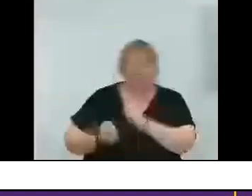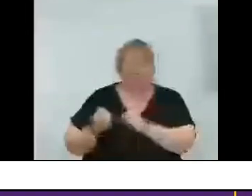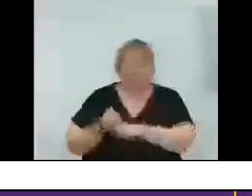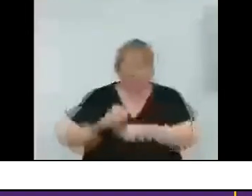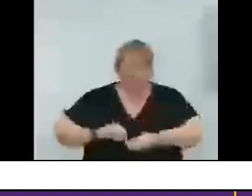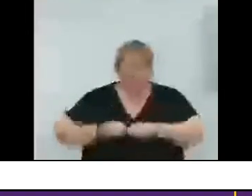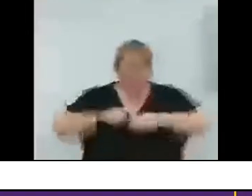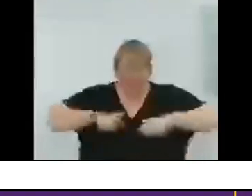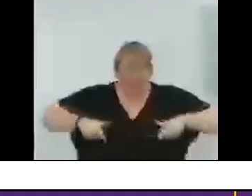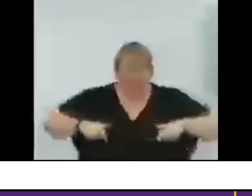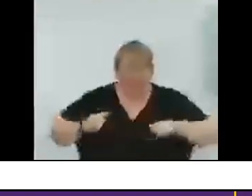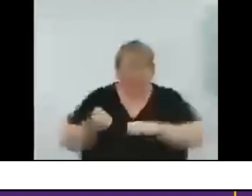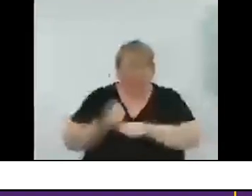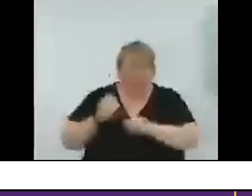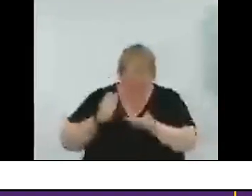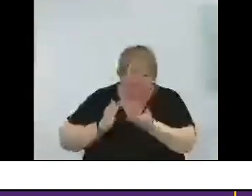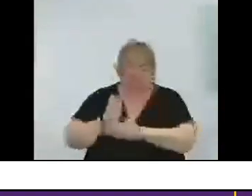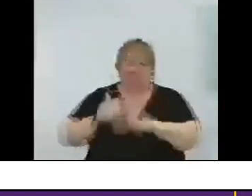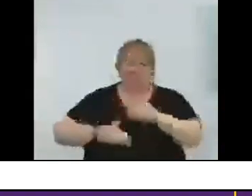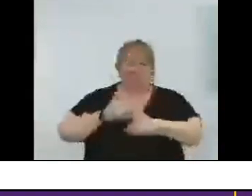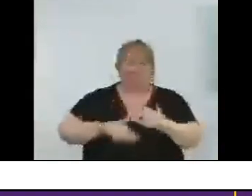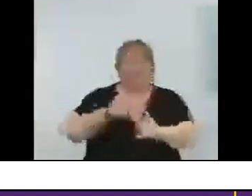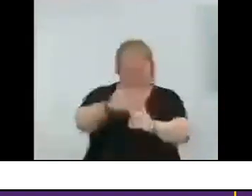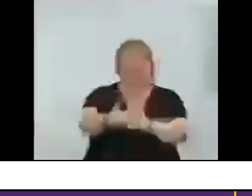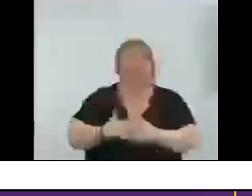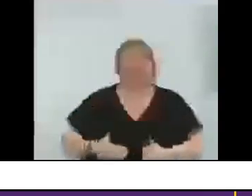Yeah. So I guess we